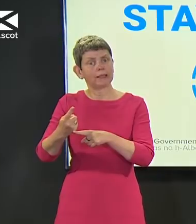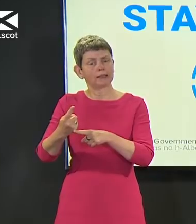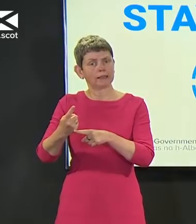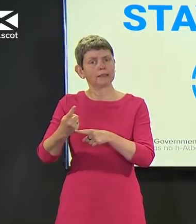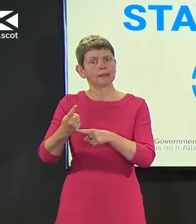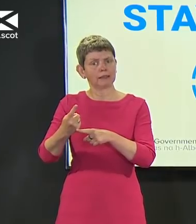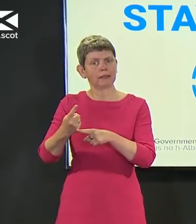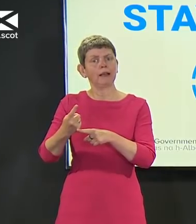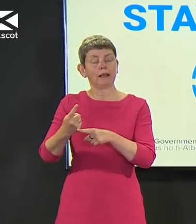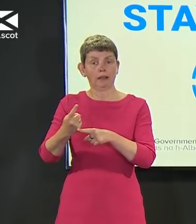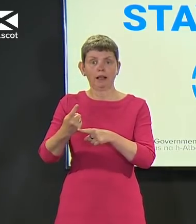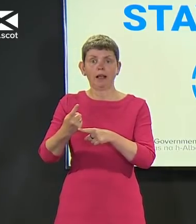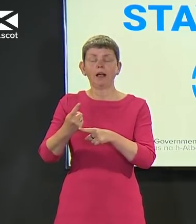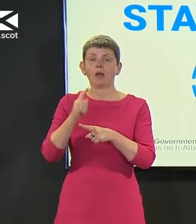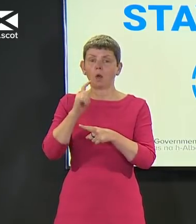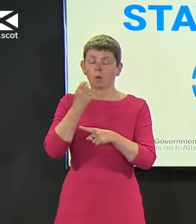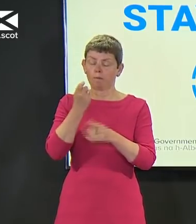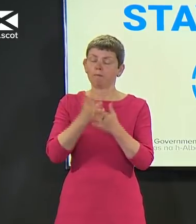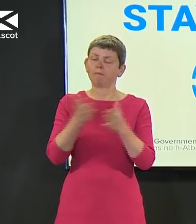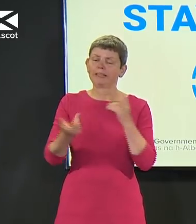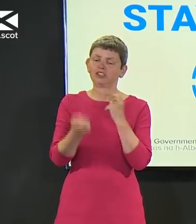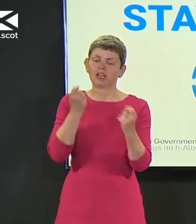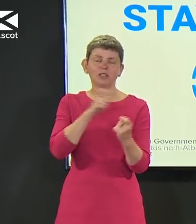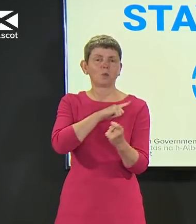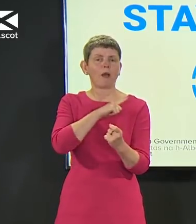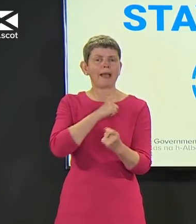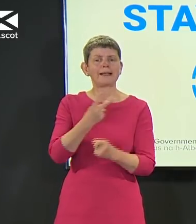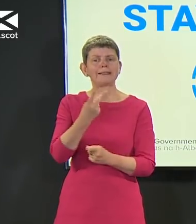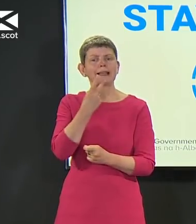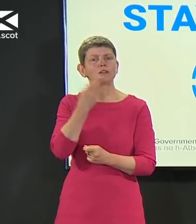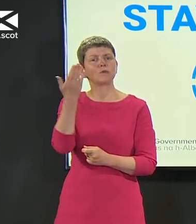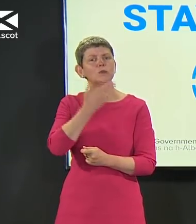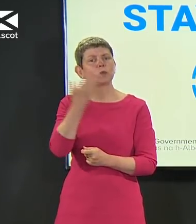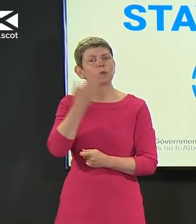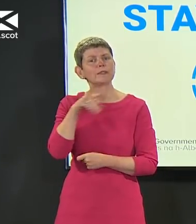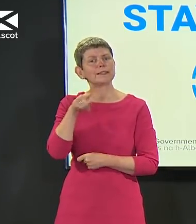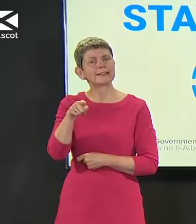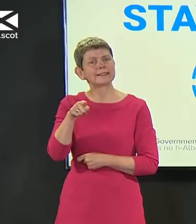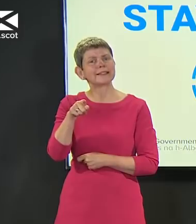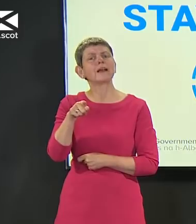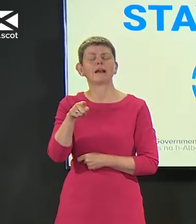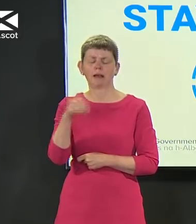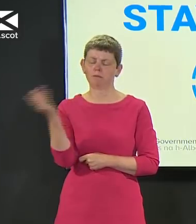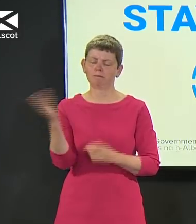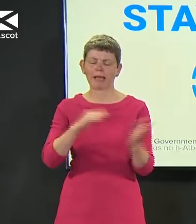a much more significant change as all secondary schools return full time so we've got to be